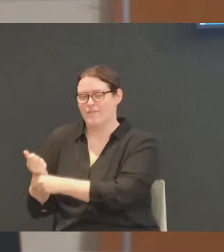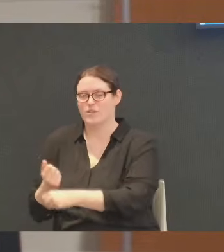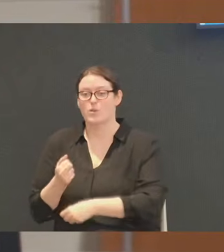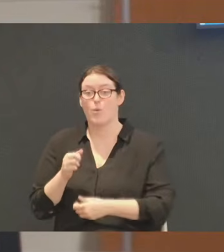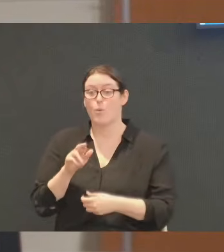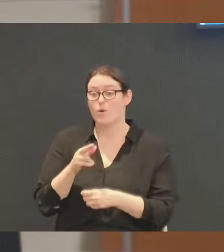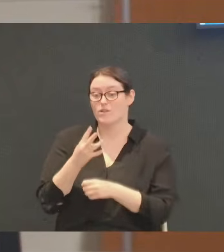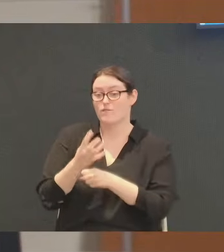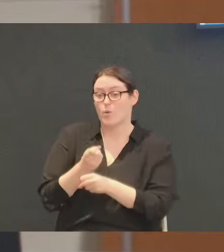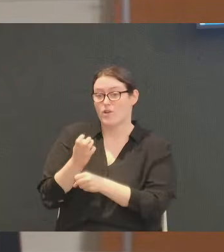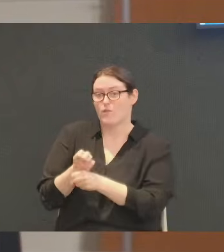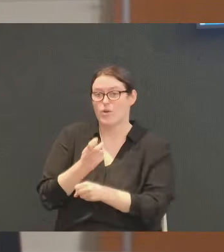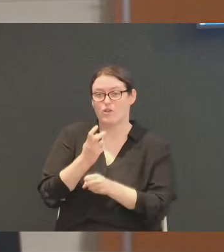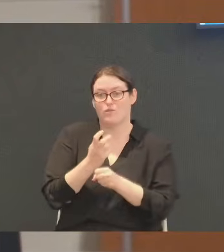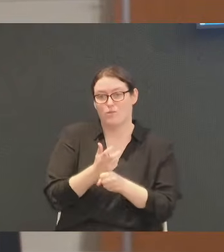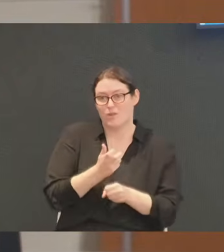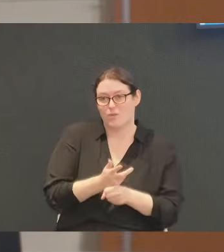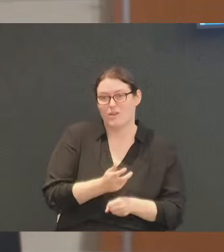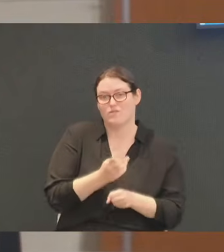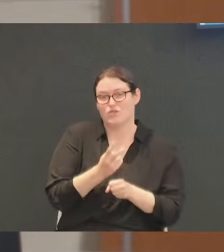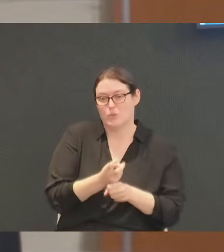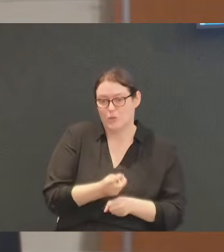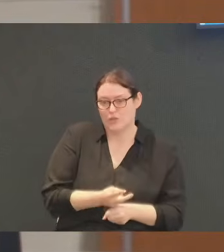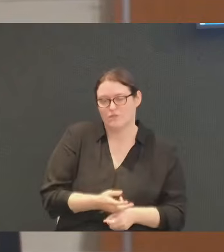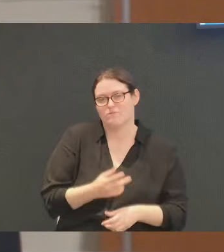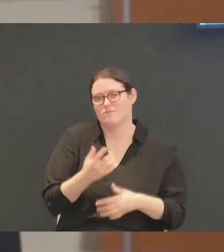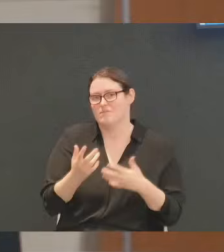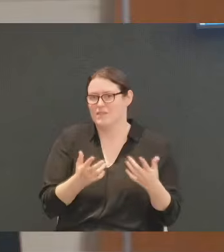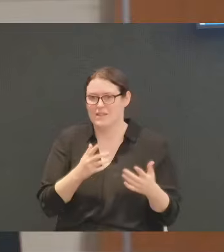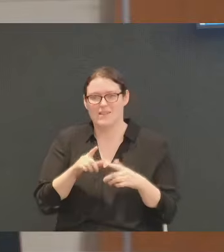three years, two years options at different amounts. And so that's what we're considering